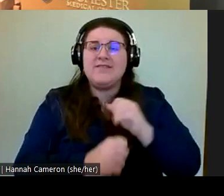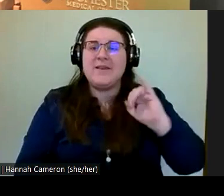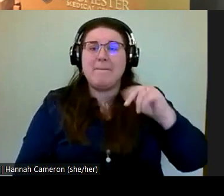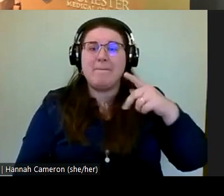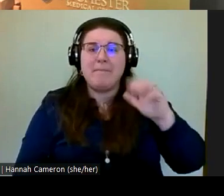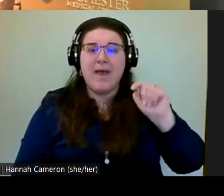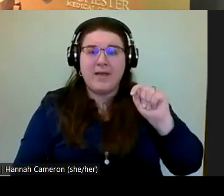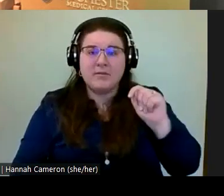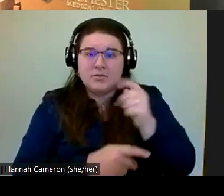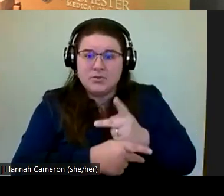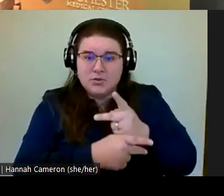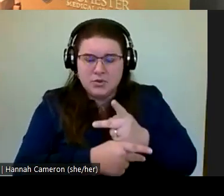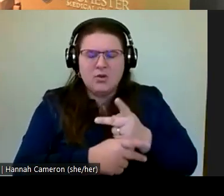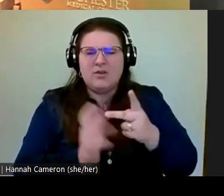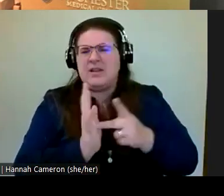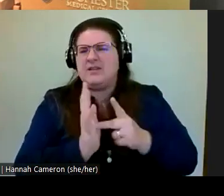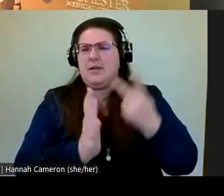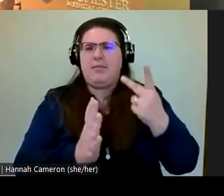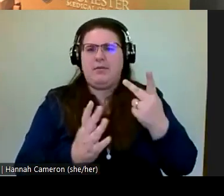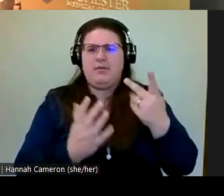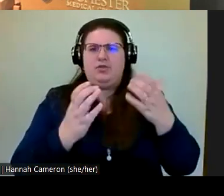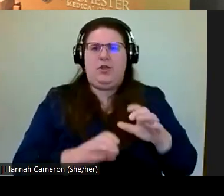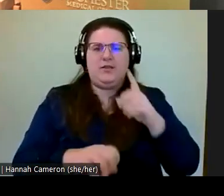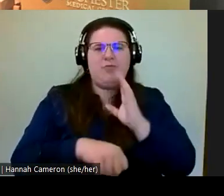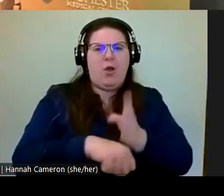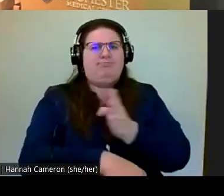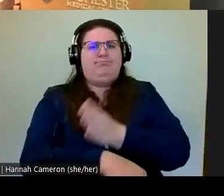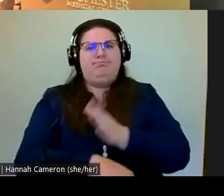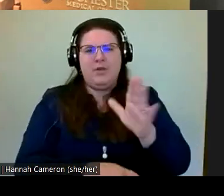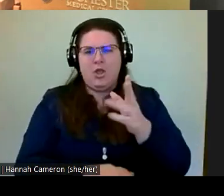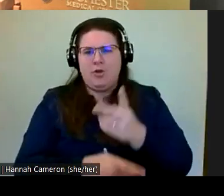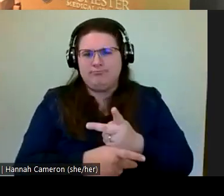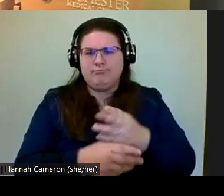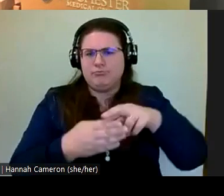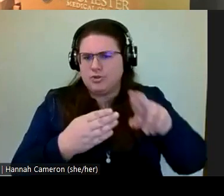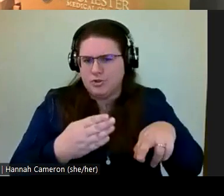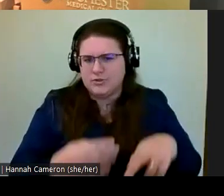to show Improvement than patients inusual care in more recent years Dr oner's work has focused